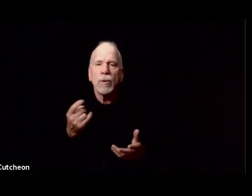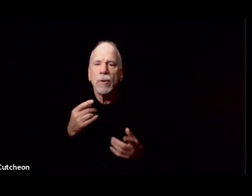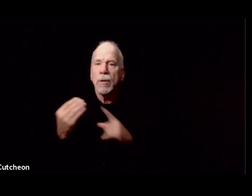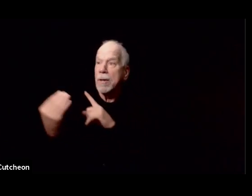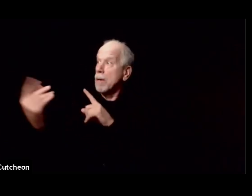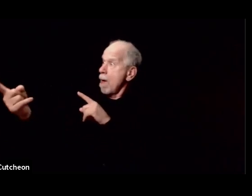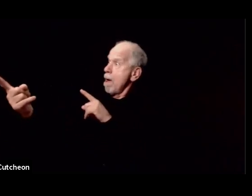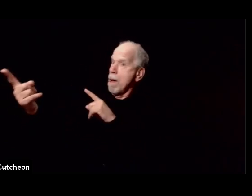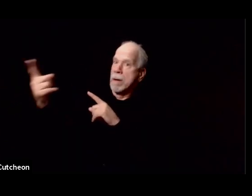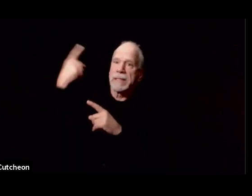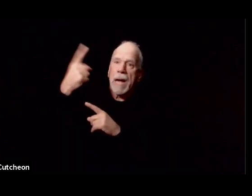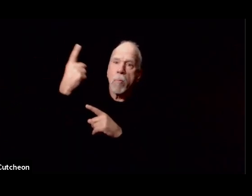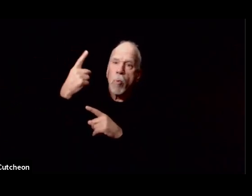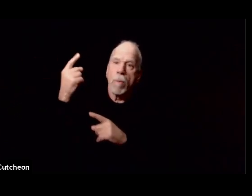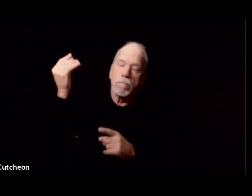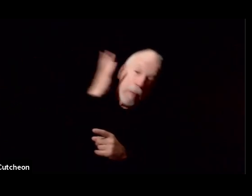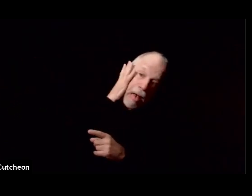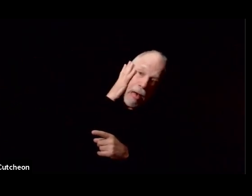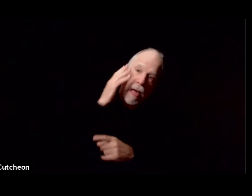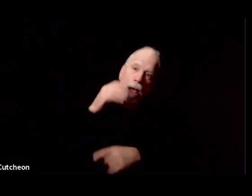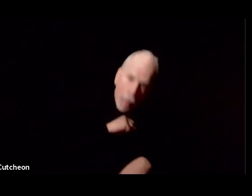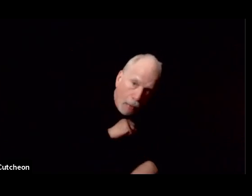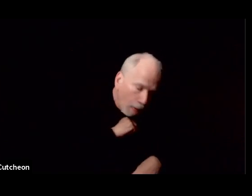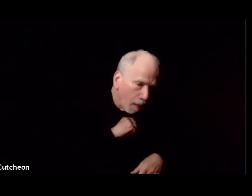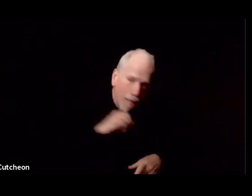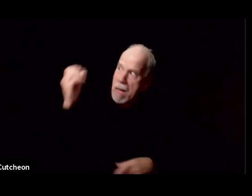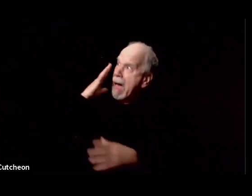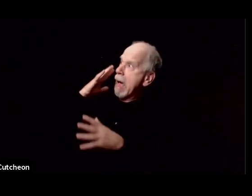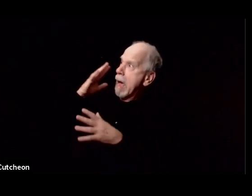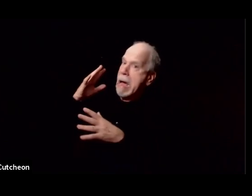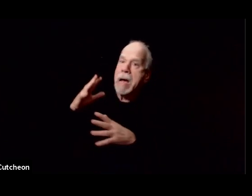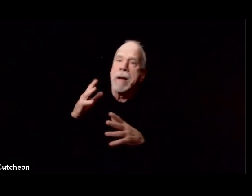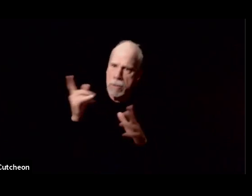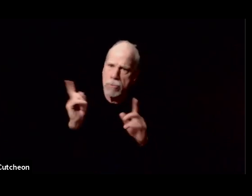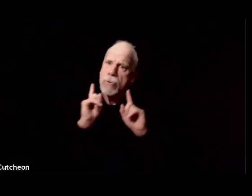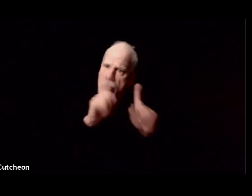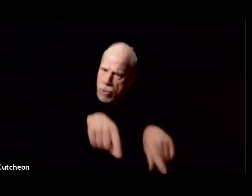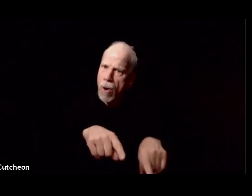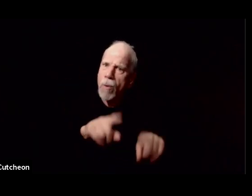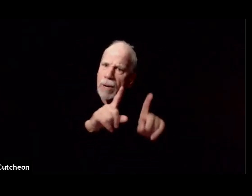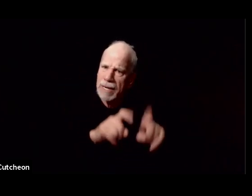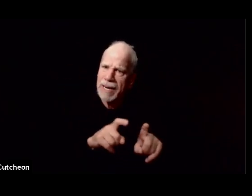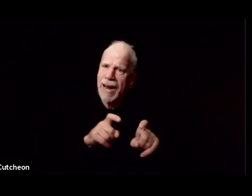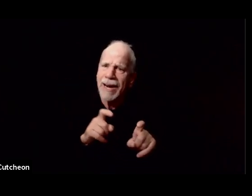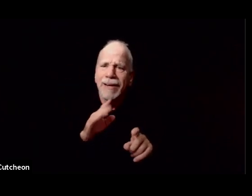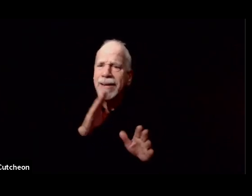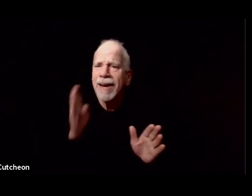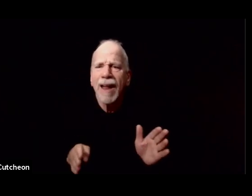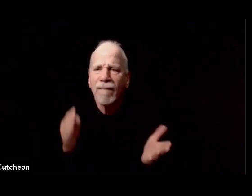an ongoing outbreak. We really want those folks to get tested. We do have more testing